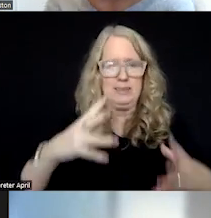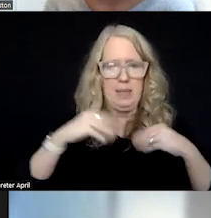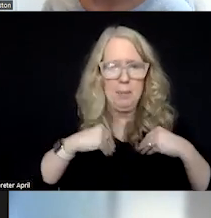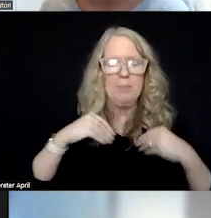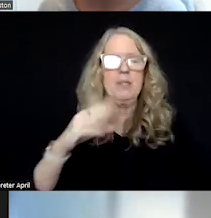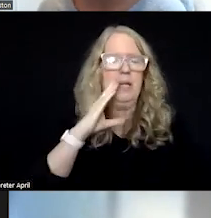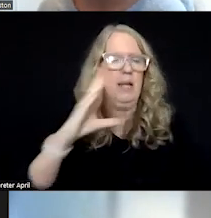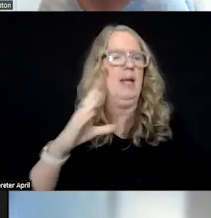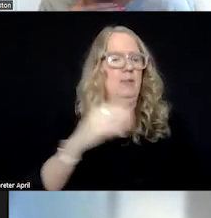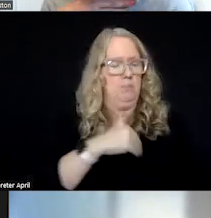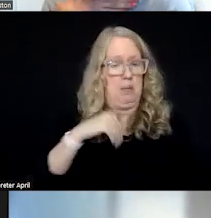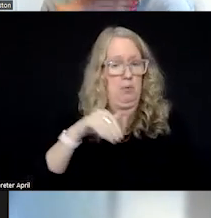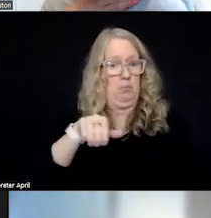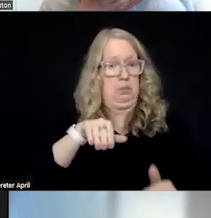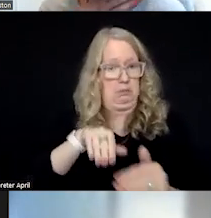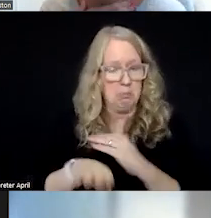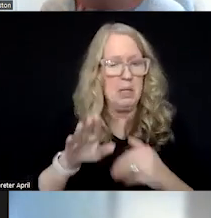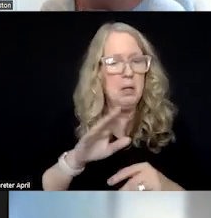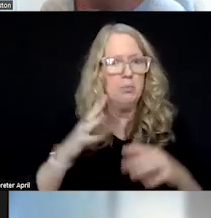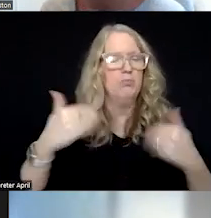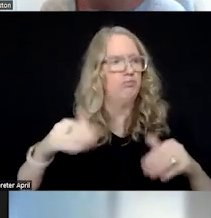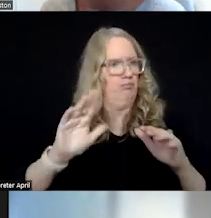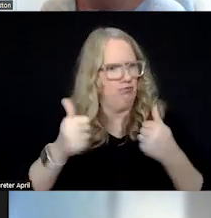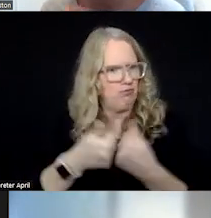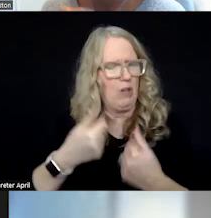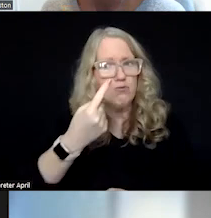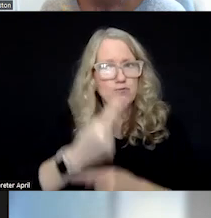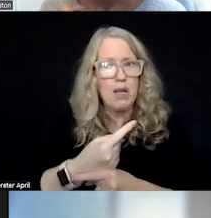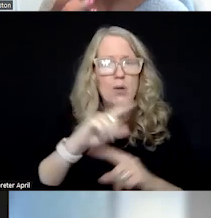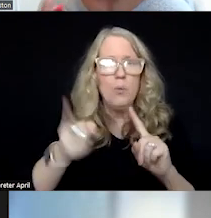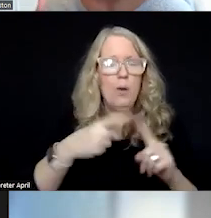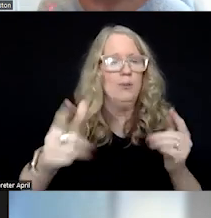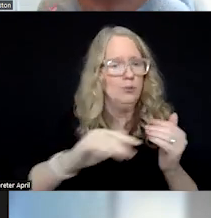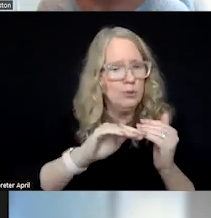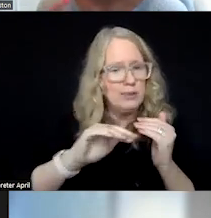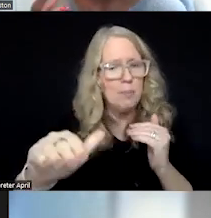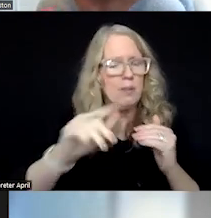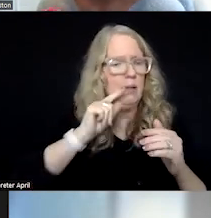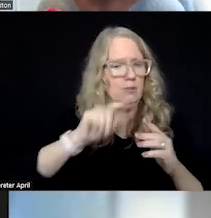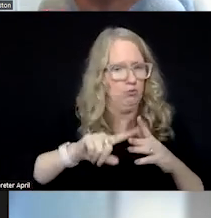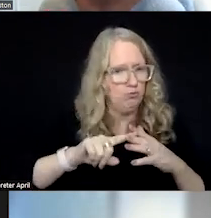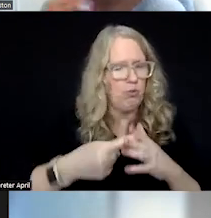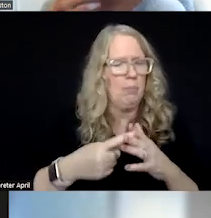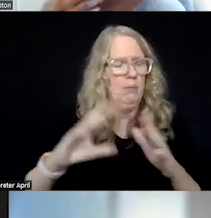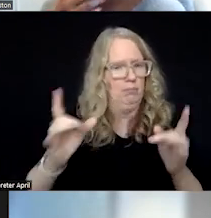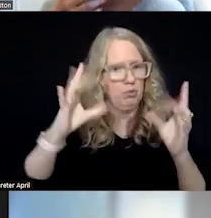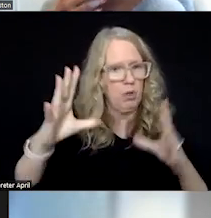AS THEY COME IN, BUT IS THAT THE CHALLENGE? ONCE YOU STABILIZE THE INITIAL CRISIS, REALLY ENSURING THAT YOU ARE